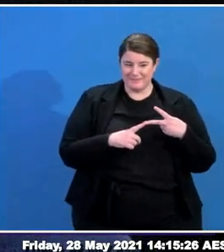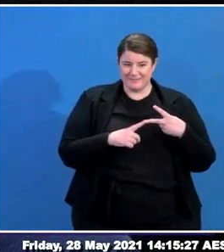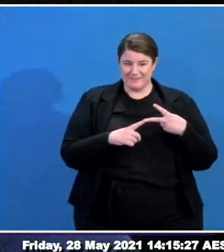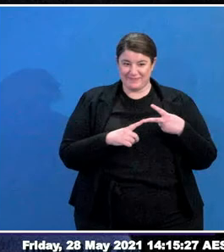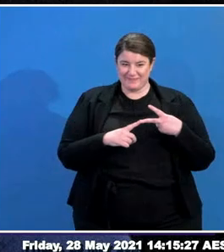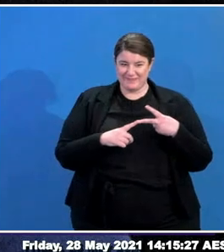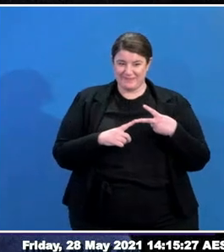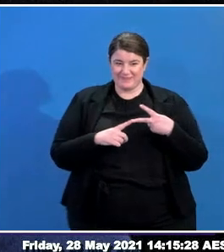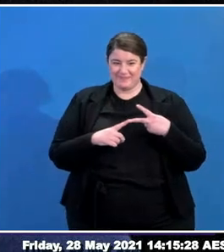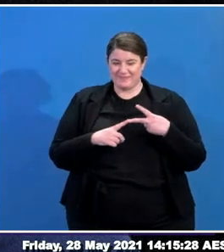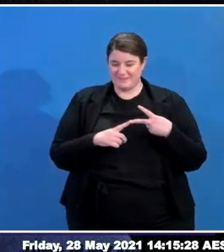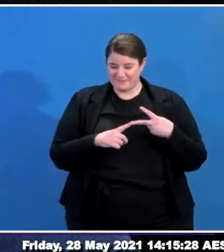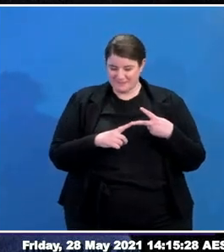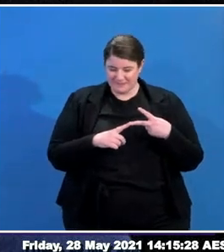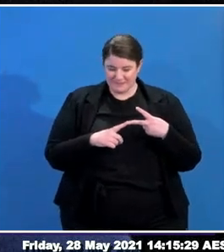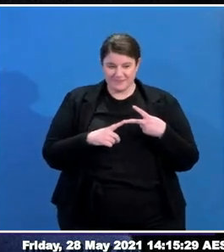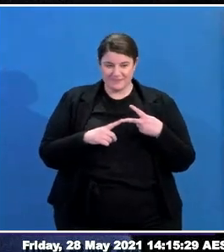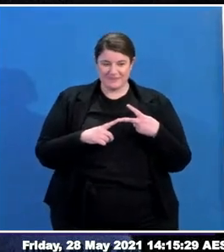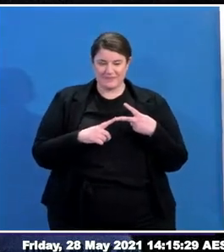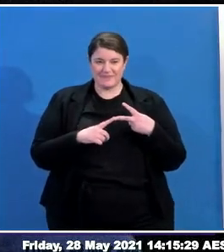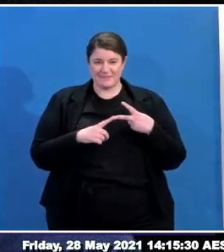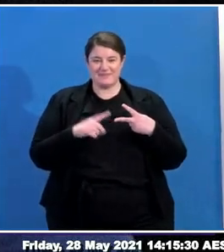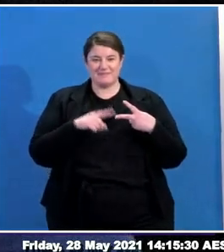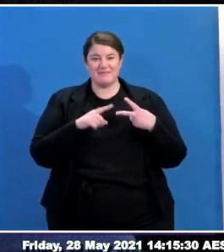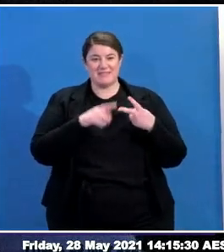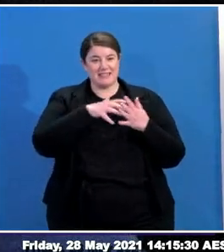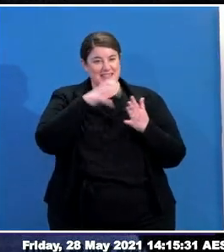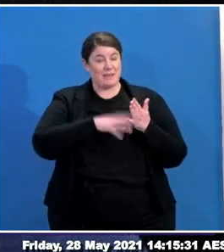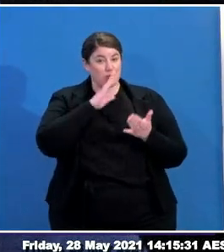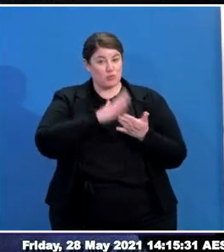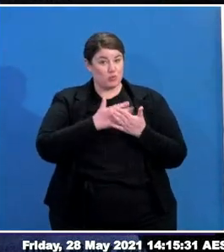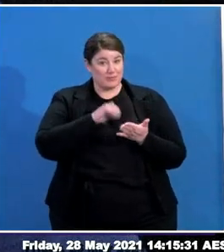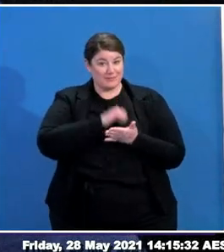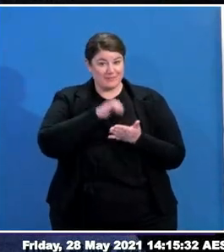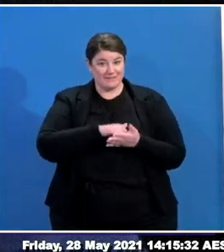and you have no corrections to that statement, and that statement is true and correct? Yes.